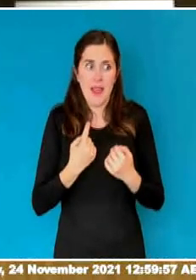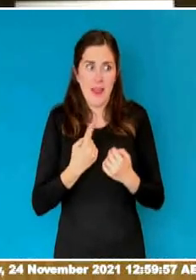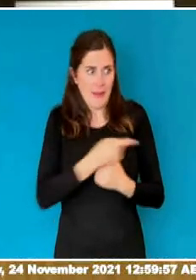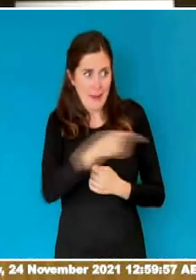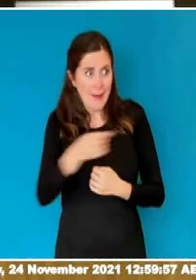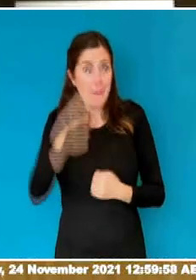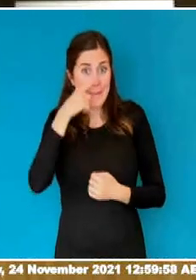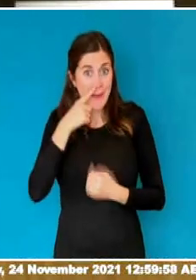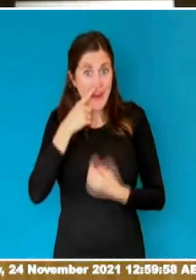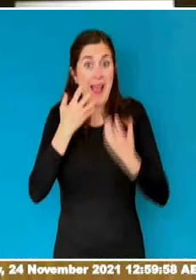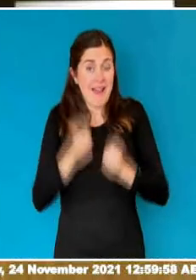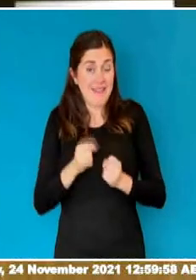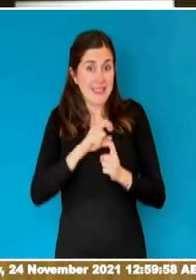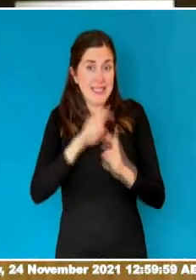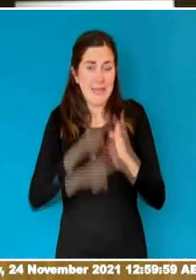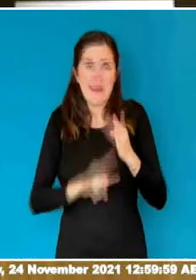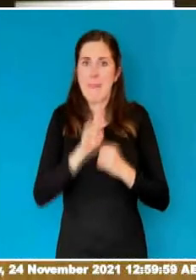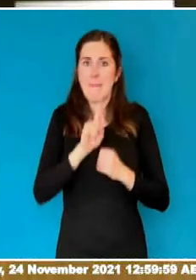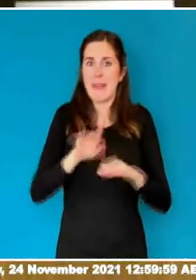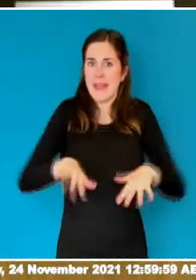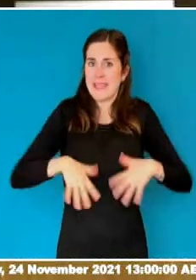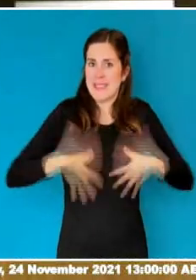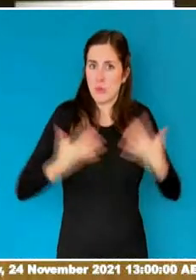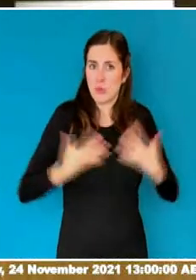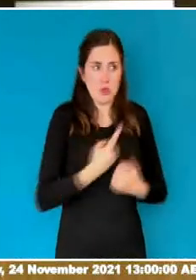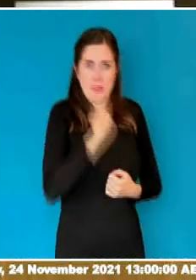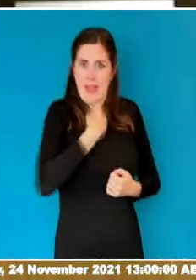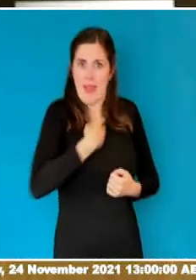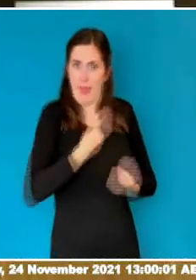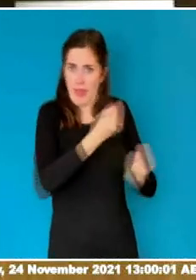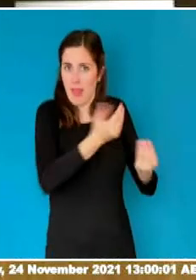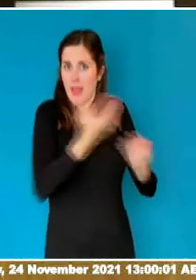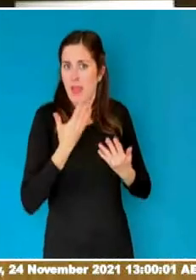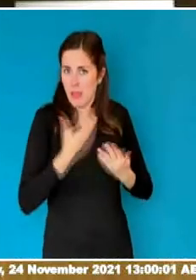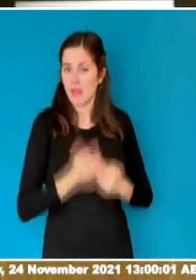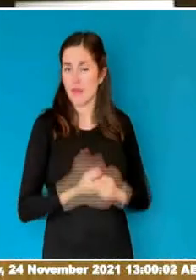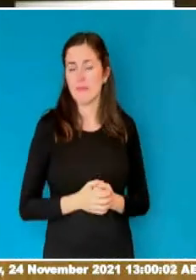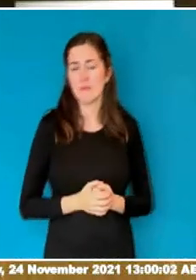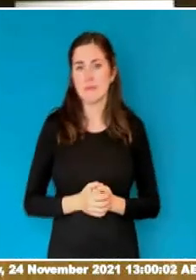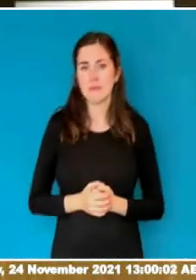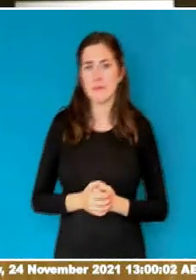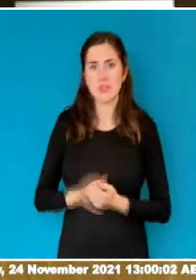identified as having disability through that process than they have in our HR systems.